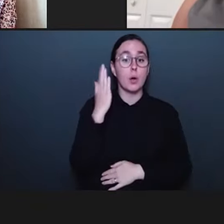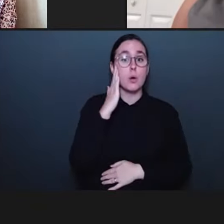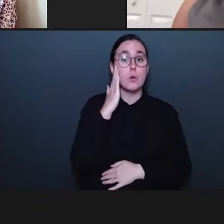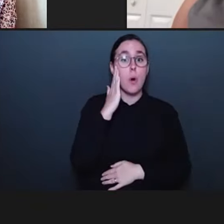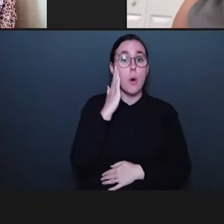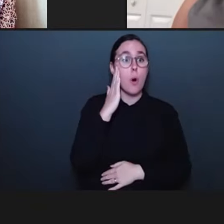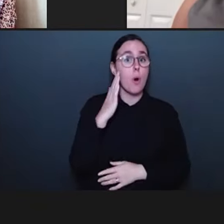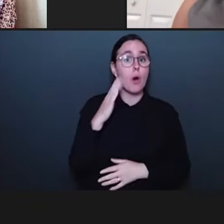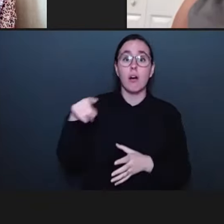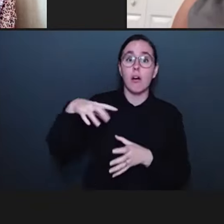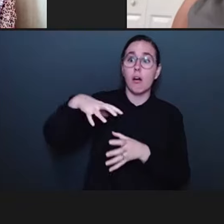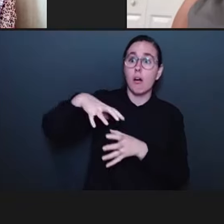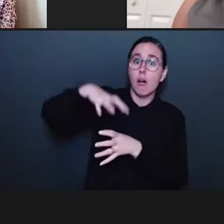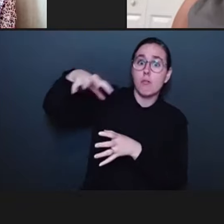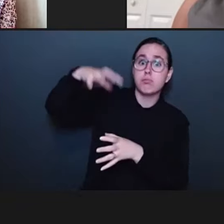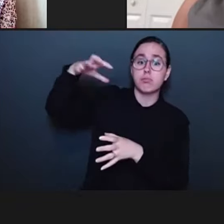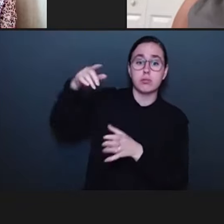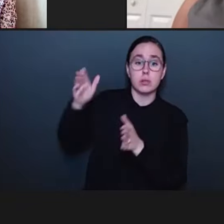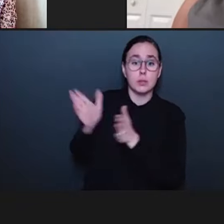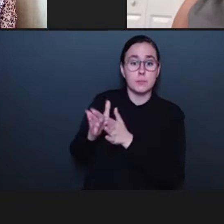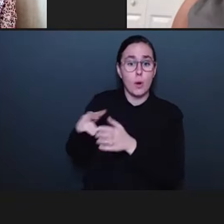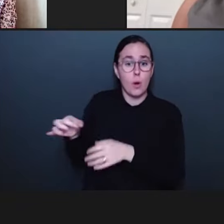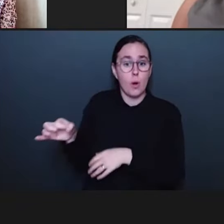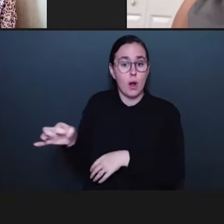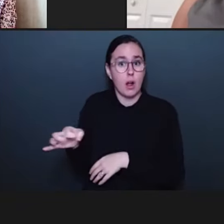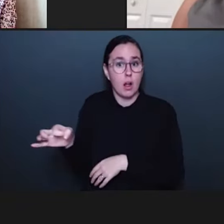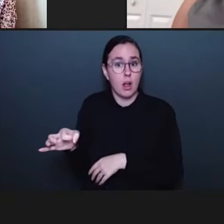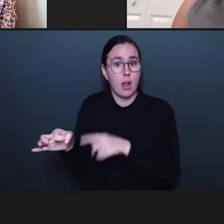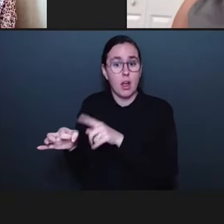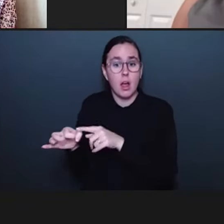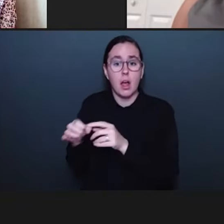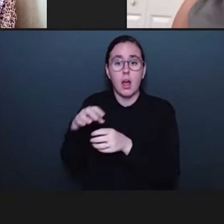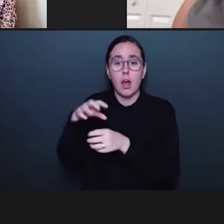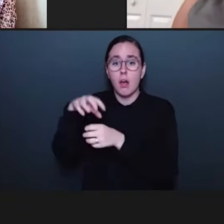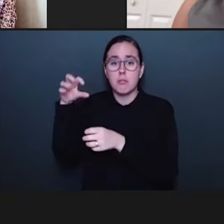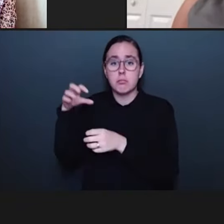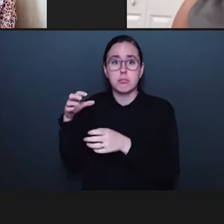in terms of reducing our emissions, that despite our efforts, it's not really going to shift the